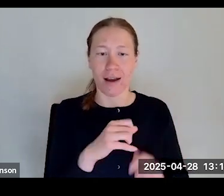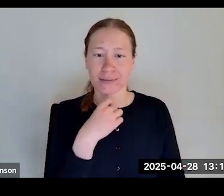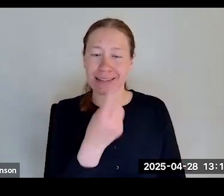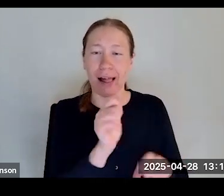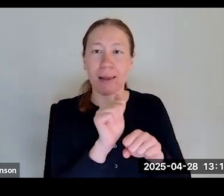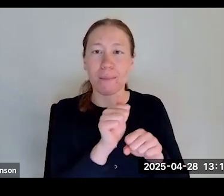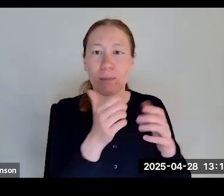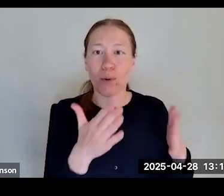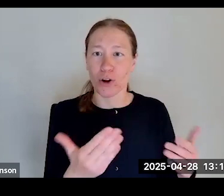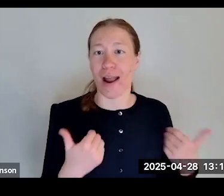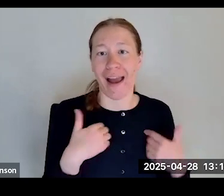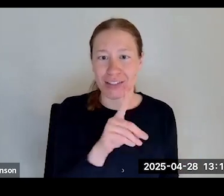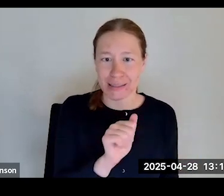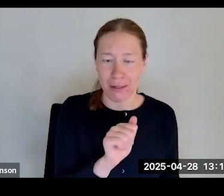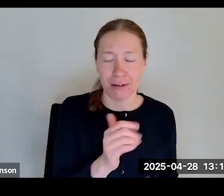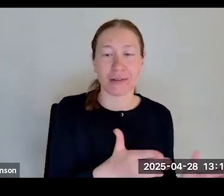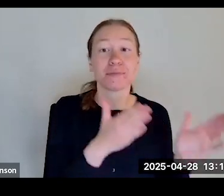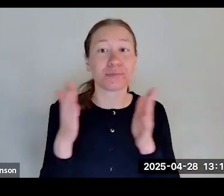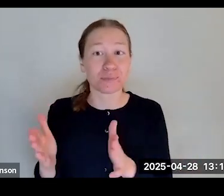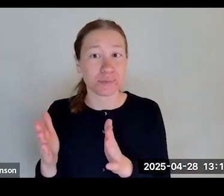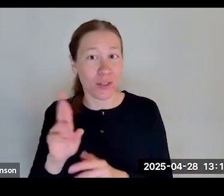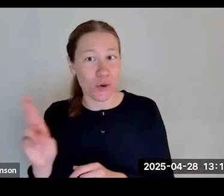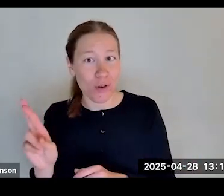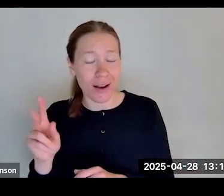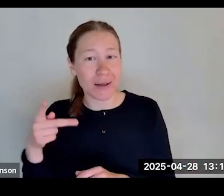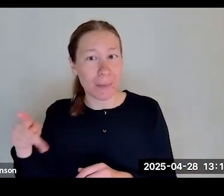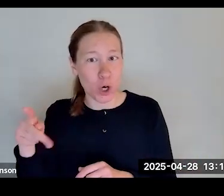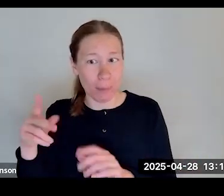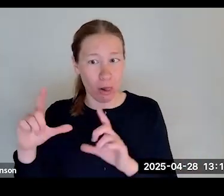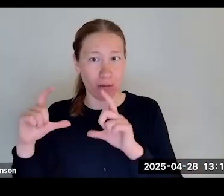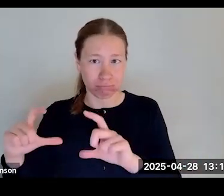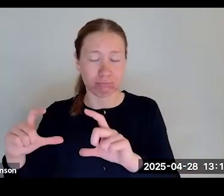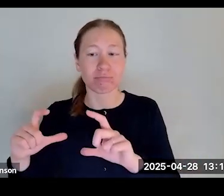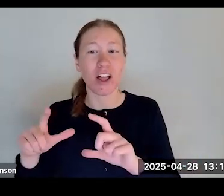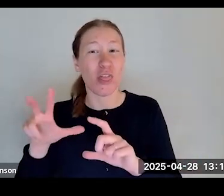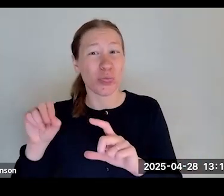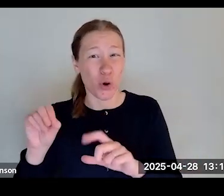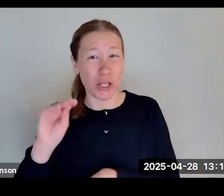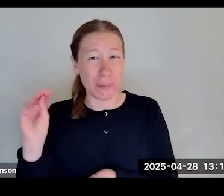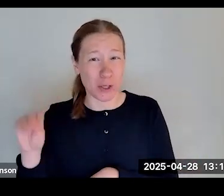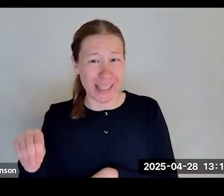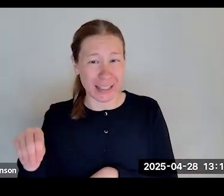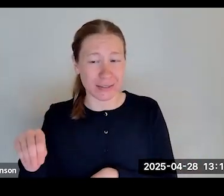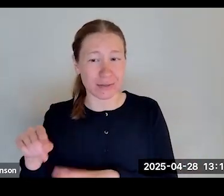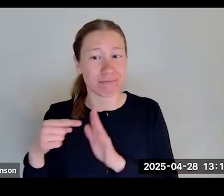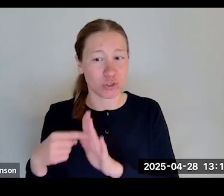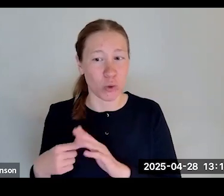On the right hand side, denoted in purple, we have a pie chart that says 30%. This is the percentage of employees with disabilities.